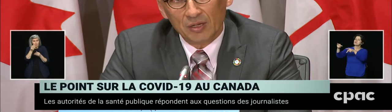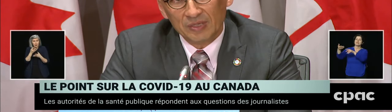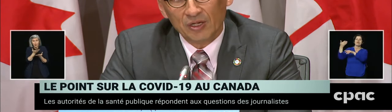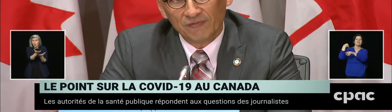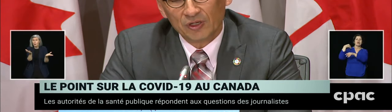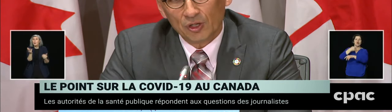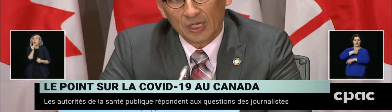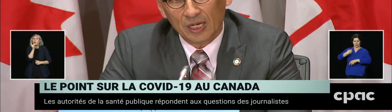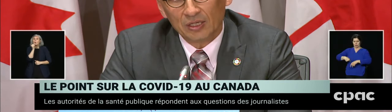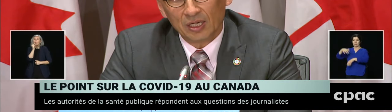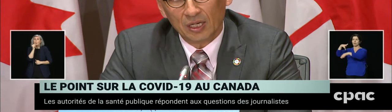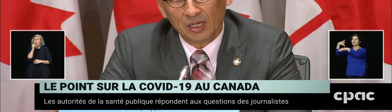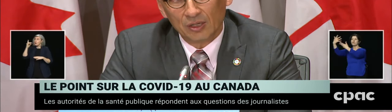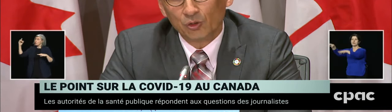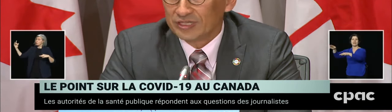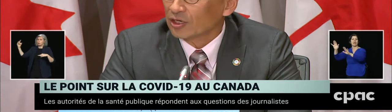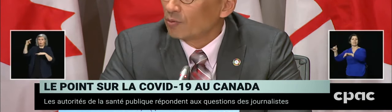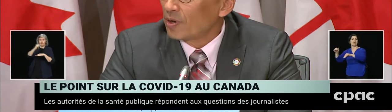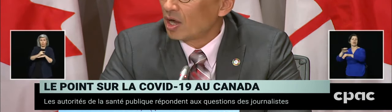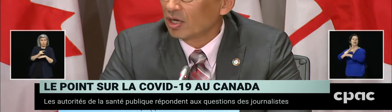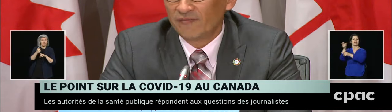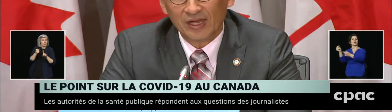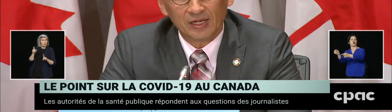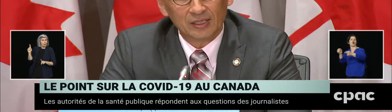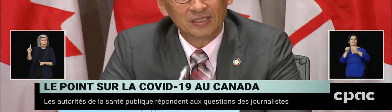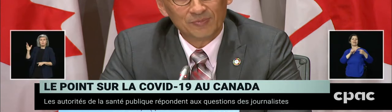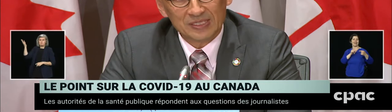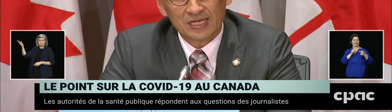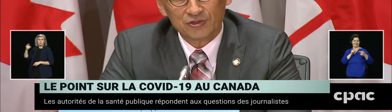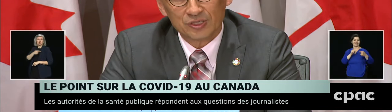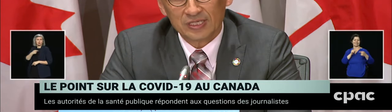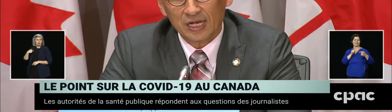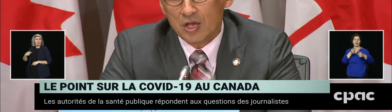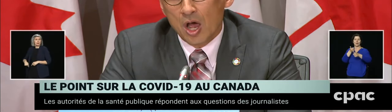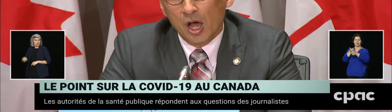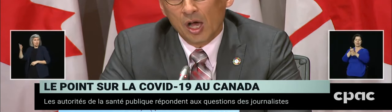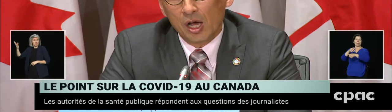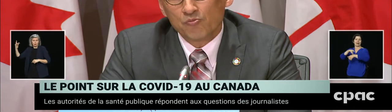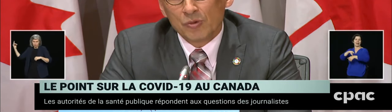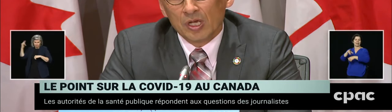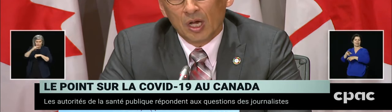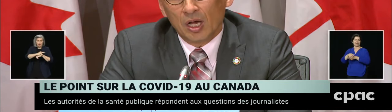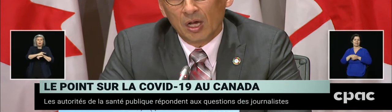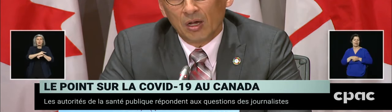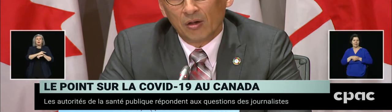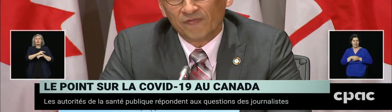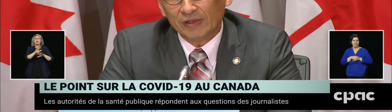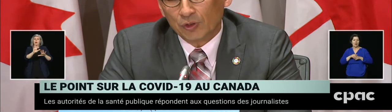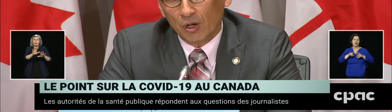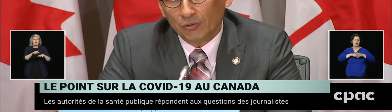TRAVELLERS COMING FROM CHINA.